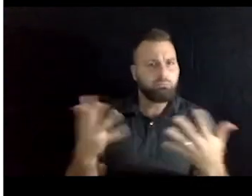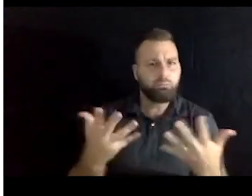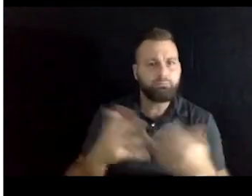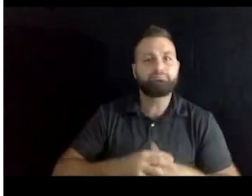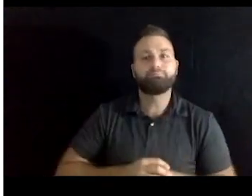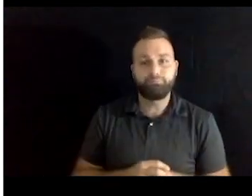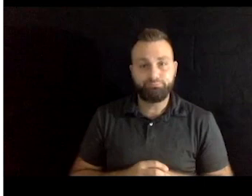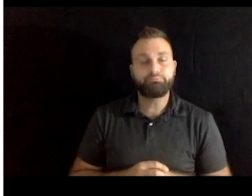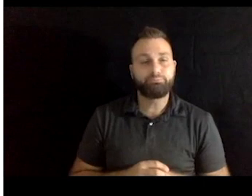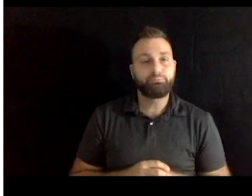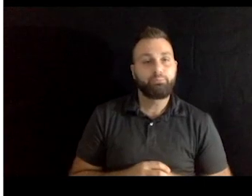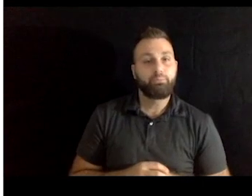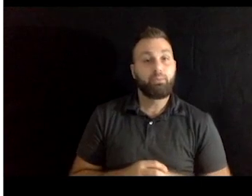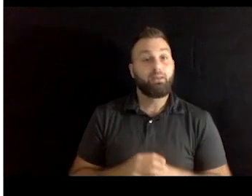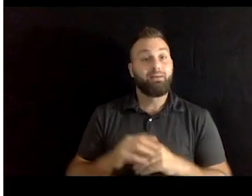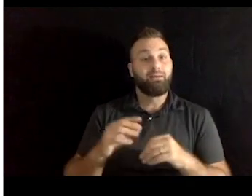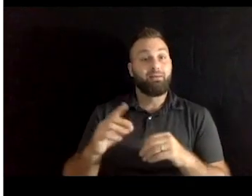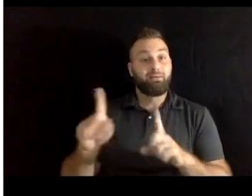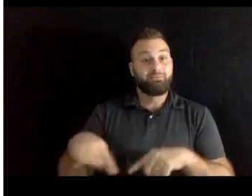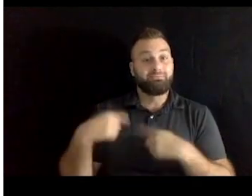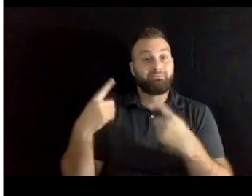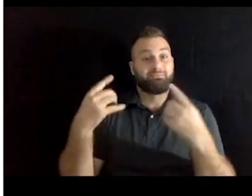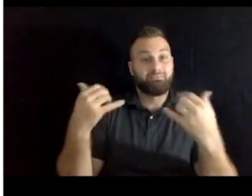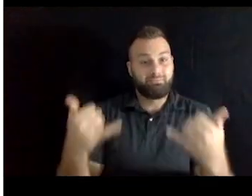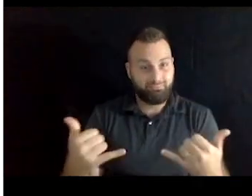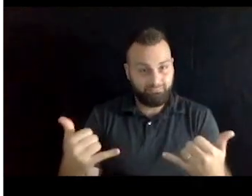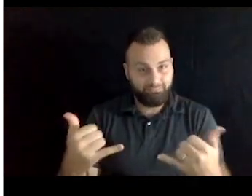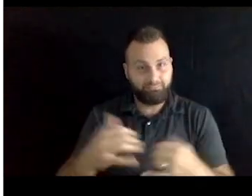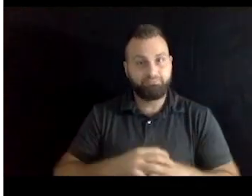OK, moving on to the present and by present